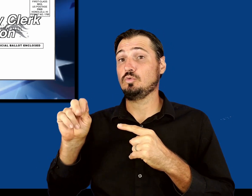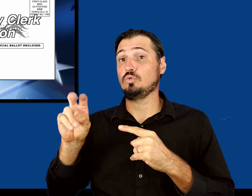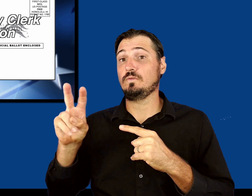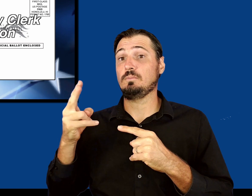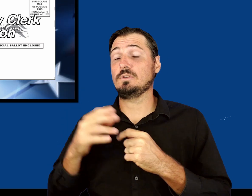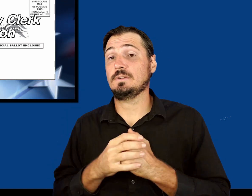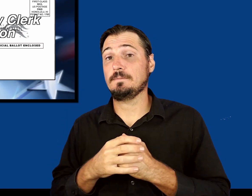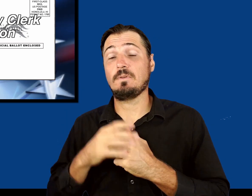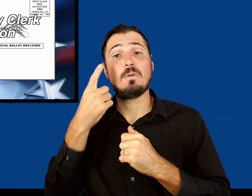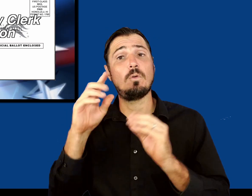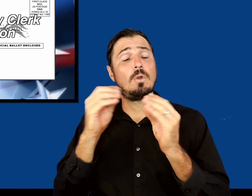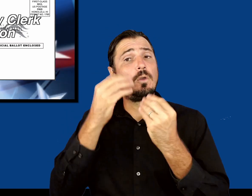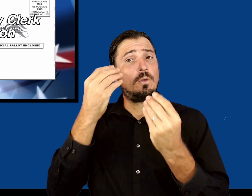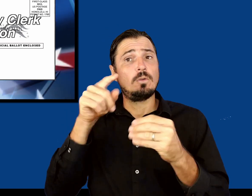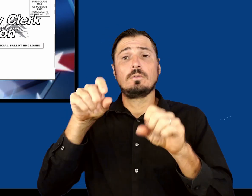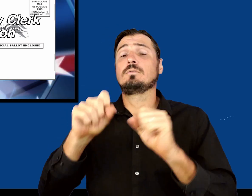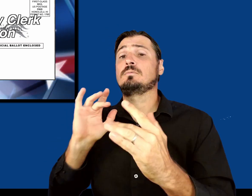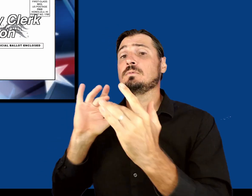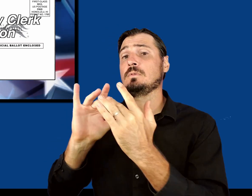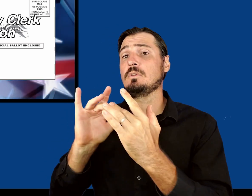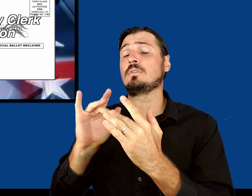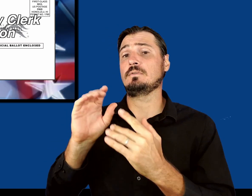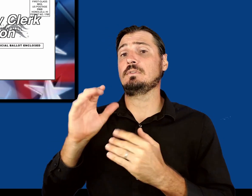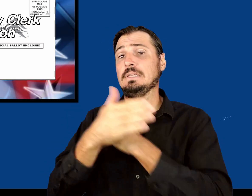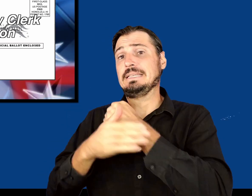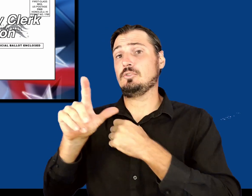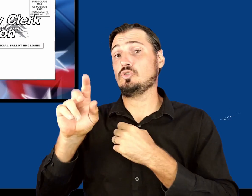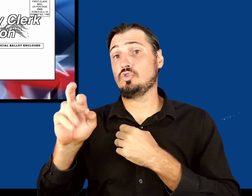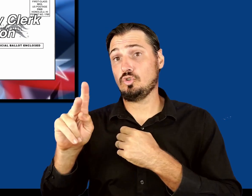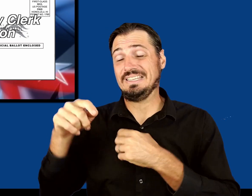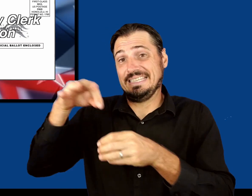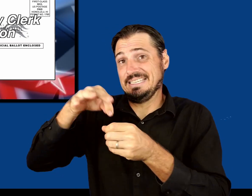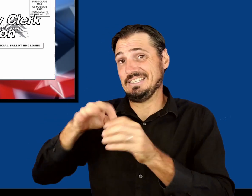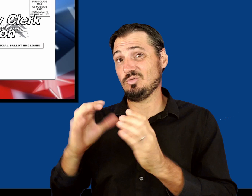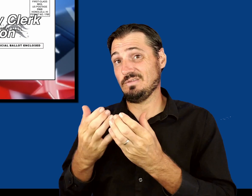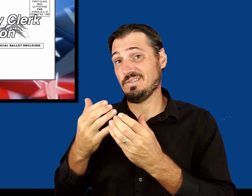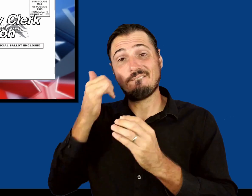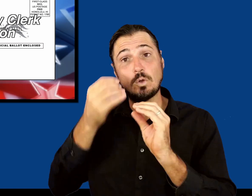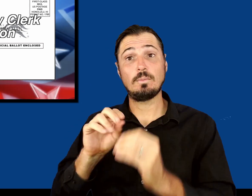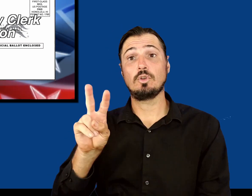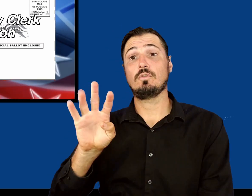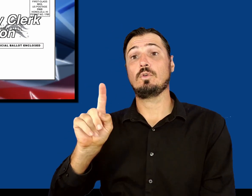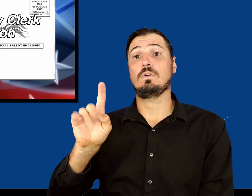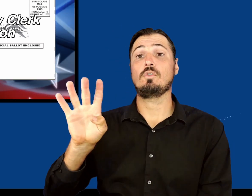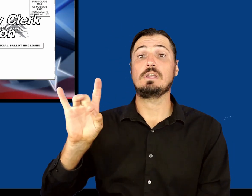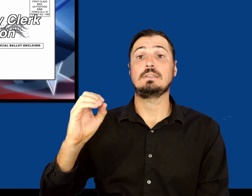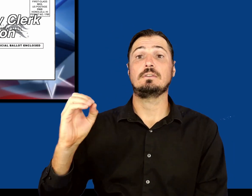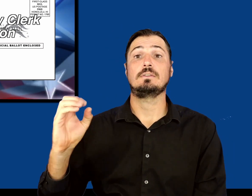For additional information, please contact the Office of the County Clerk, Elections Division at 241-4800